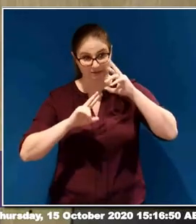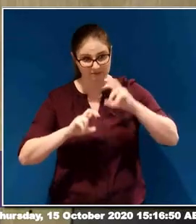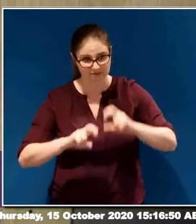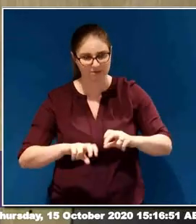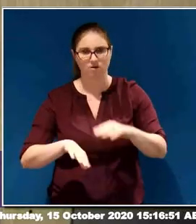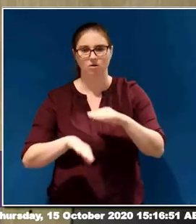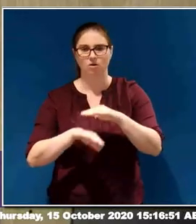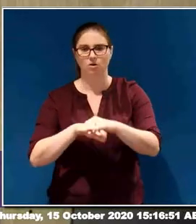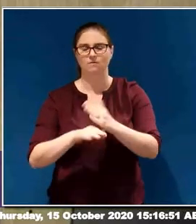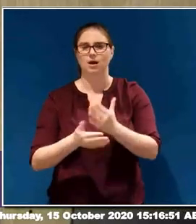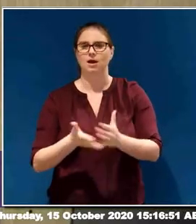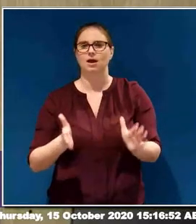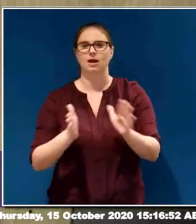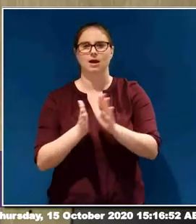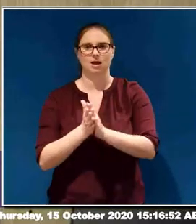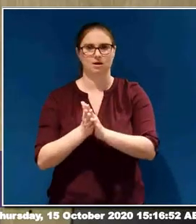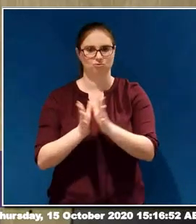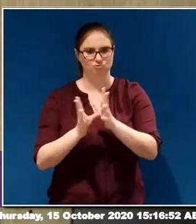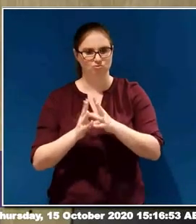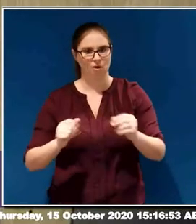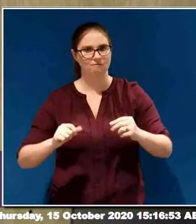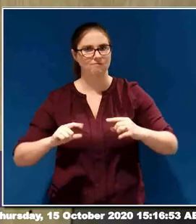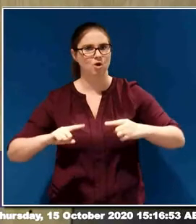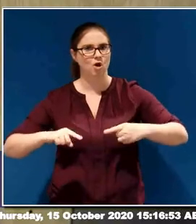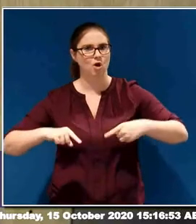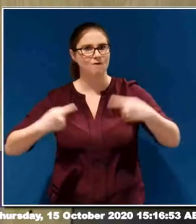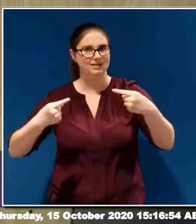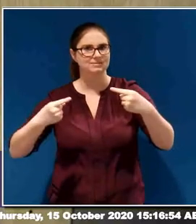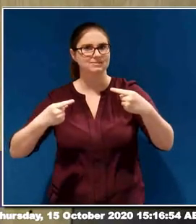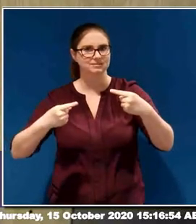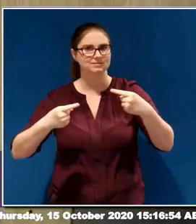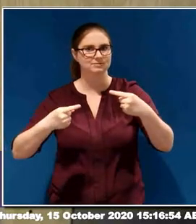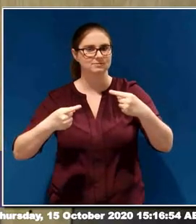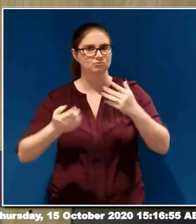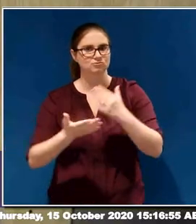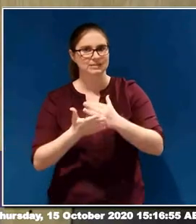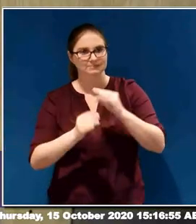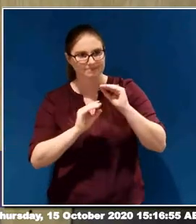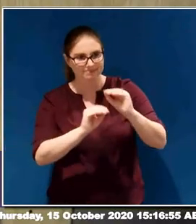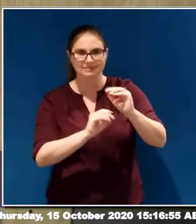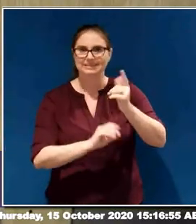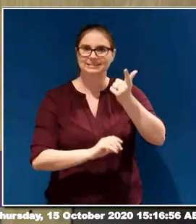around de-escalation, like prevention of conflict and de-escalation, because